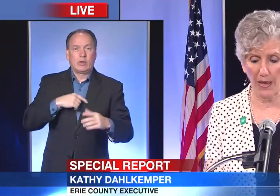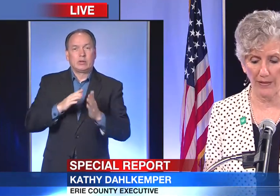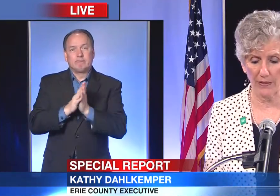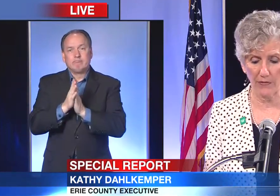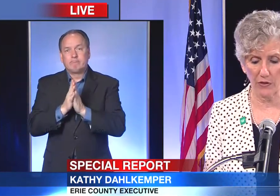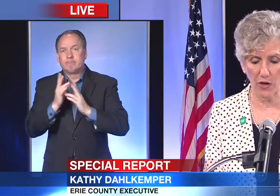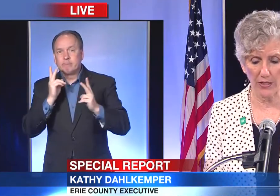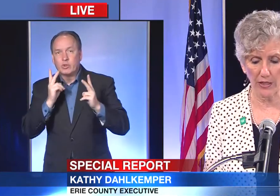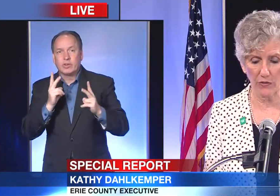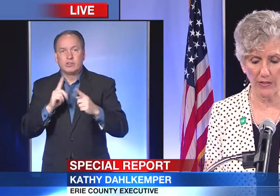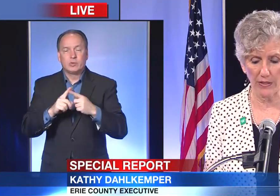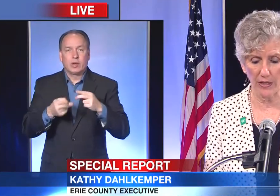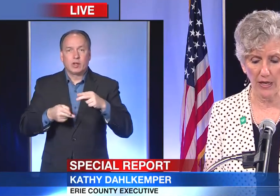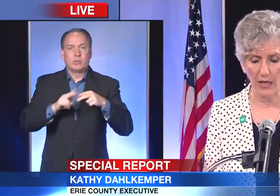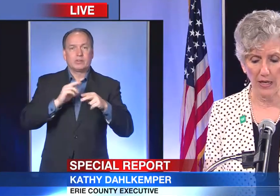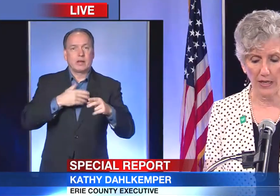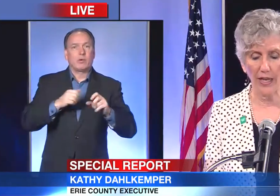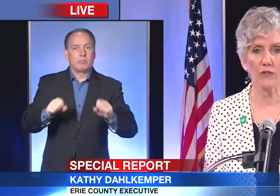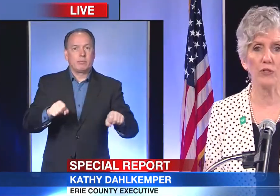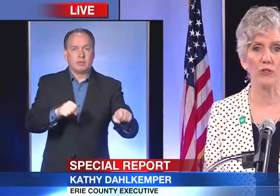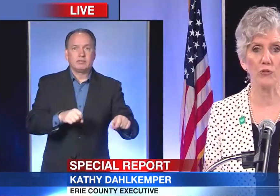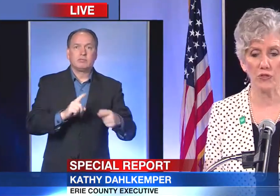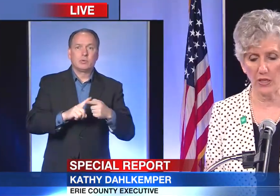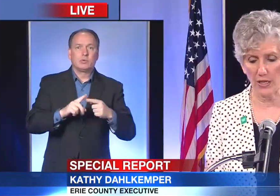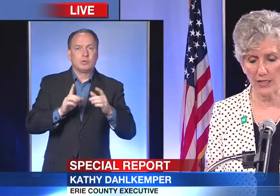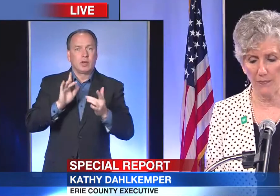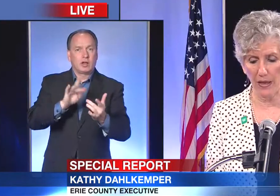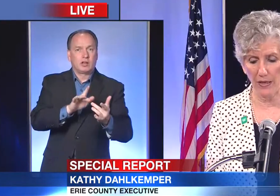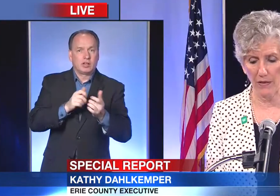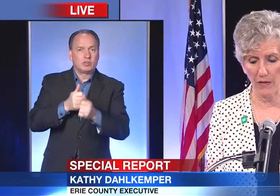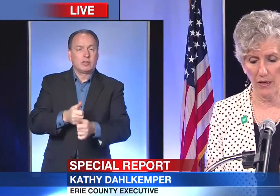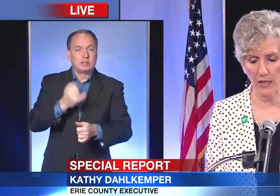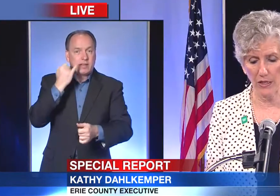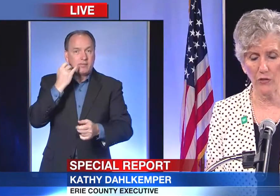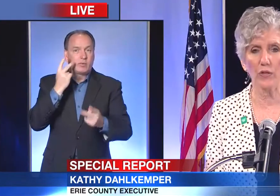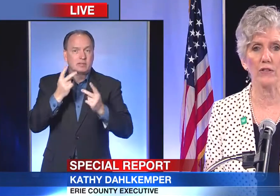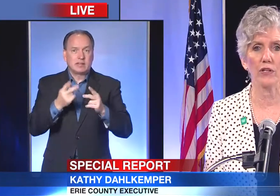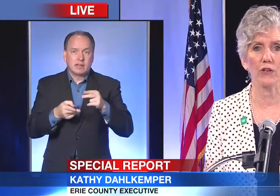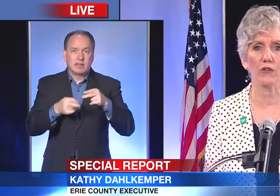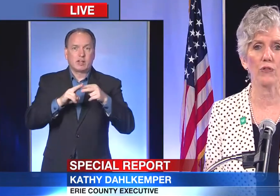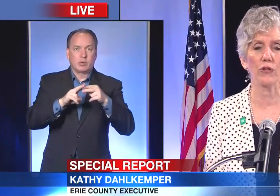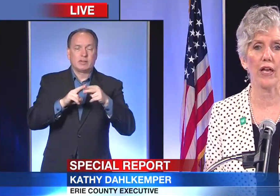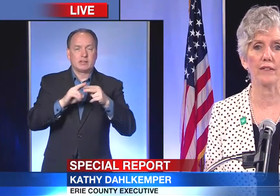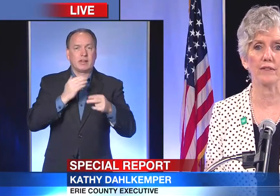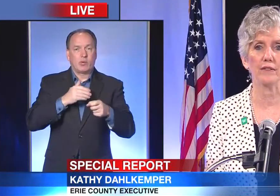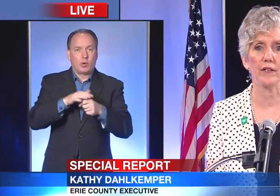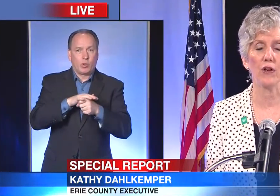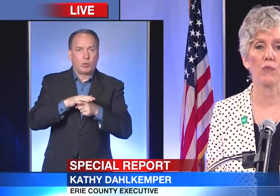DOING NOW FOR SEVEN WEEKS. WE ARE LOOKING TO INCREASE OUR CAPACITY FOR CONTACT TRACING IN